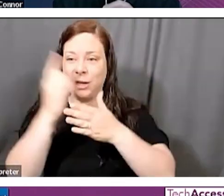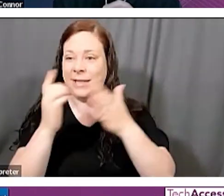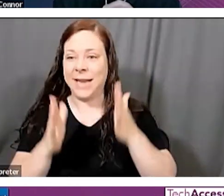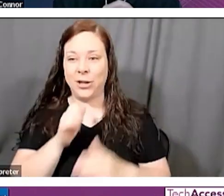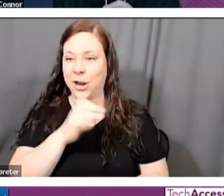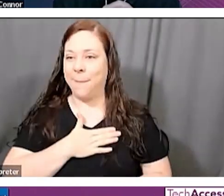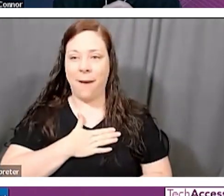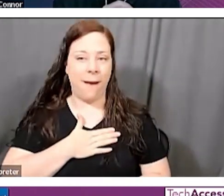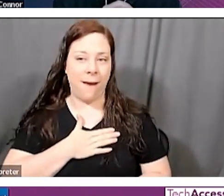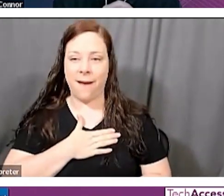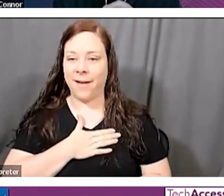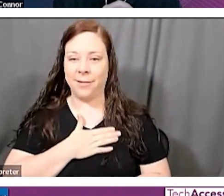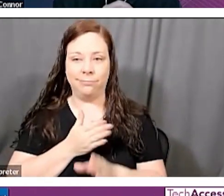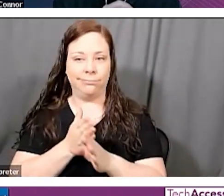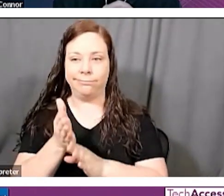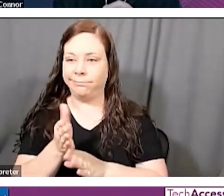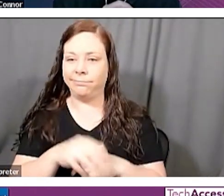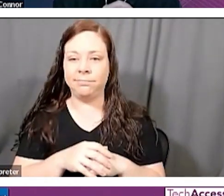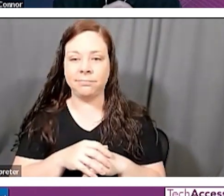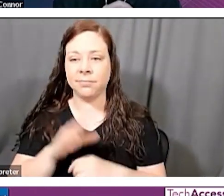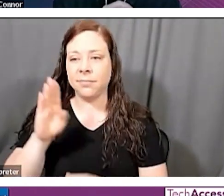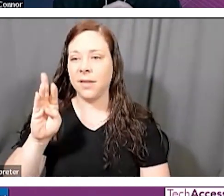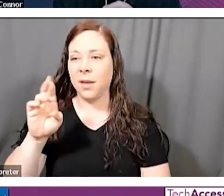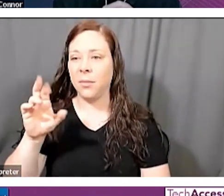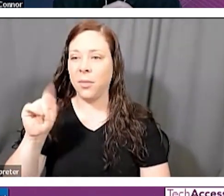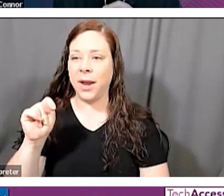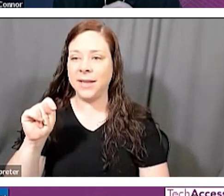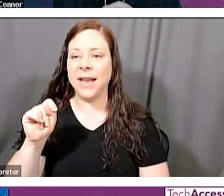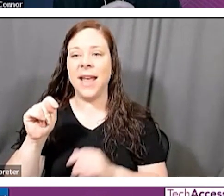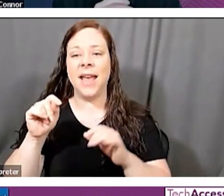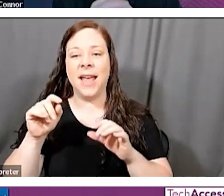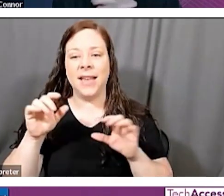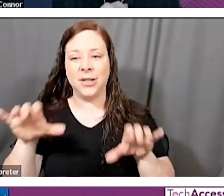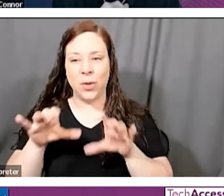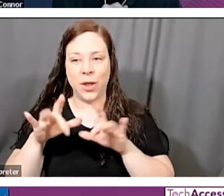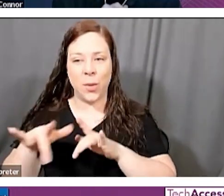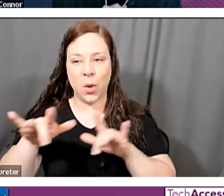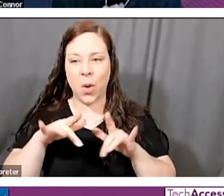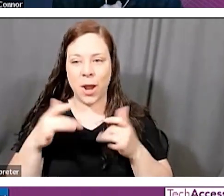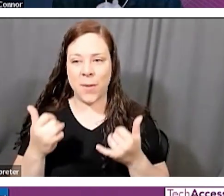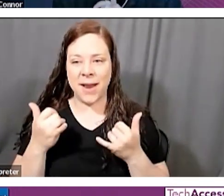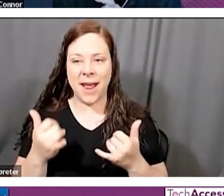and unfortunately Brent is running our recording right now. Alright, okay. He's not gonna be able to jump on,